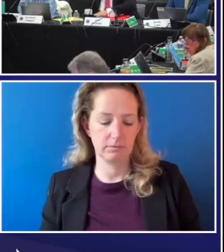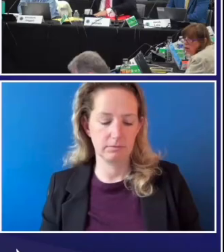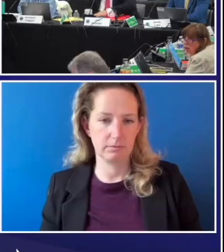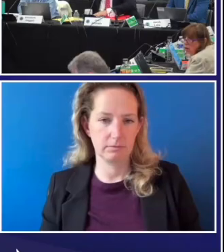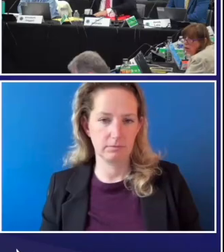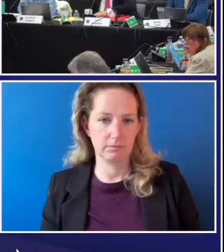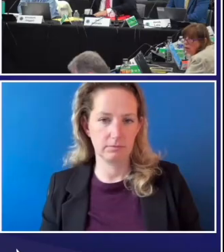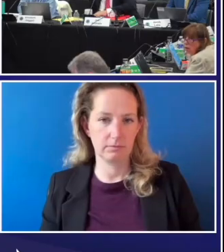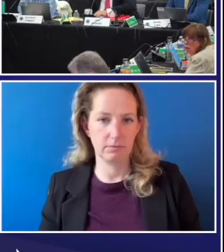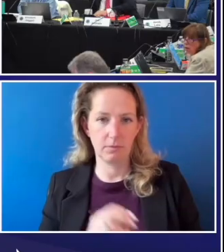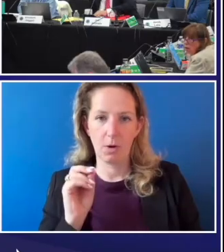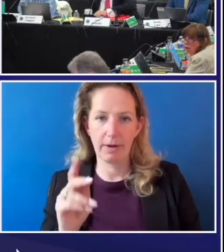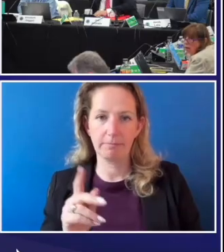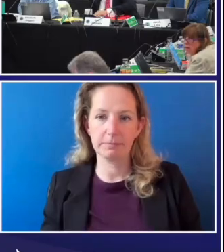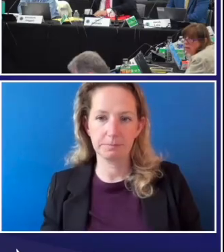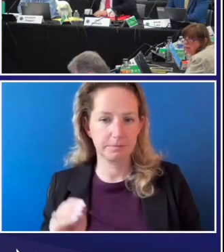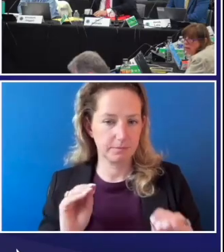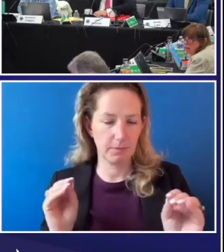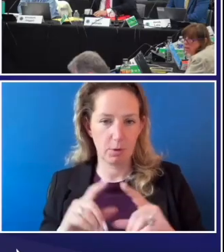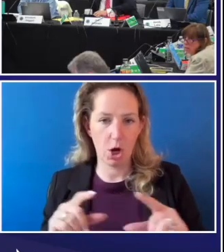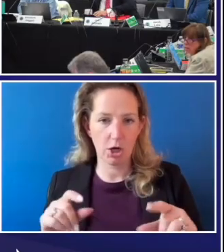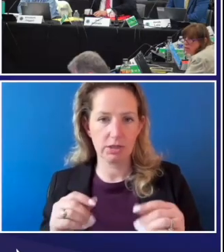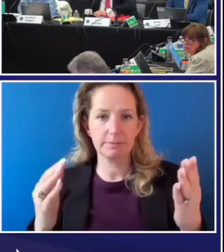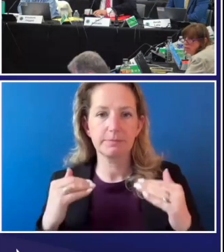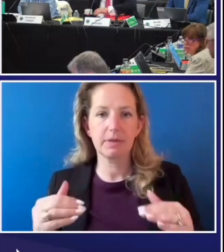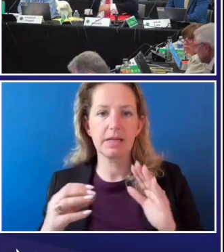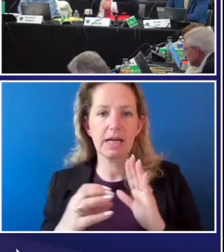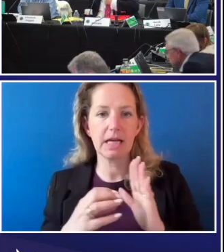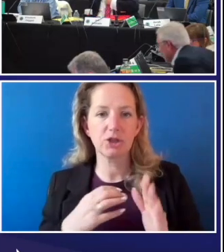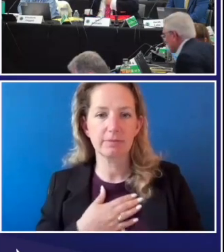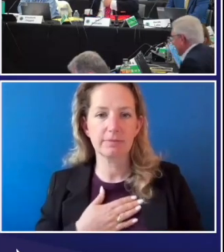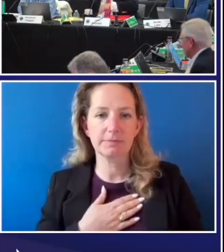Okay, uh, seeing no cards, can we go to the next section on the next change, please.